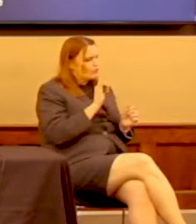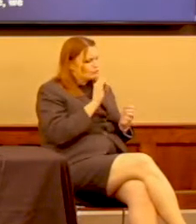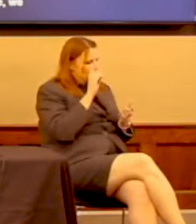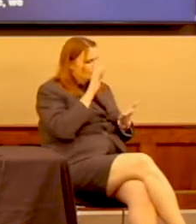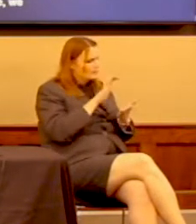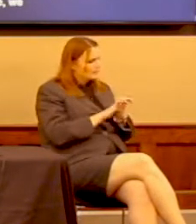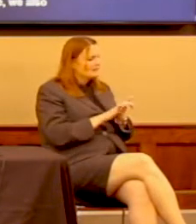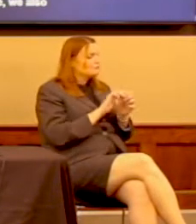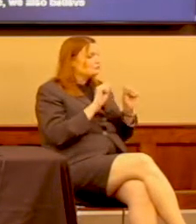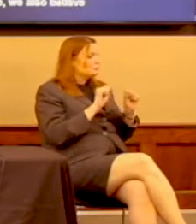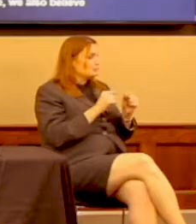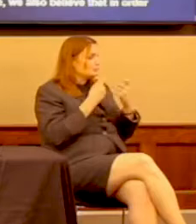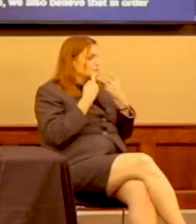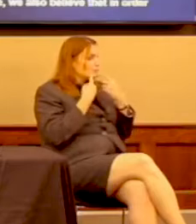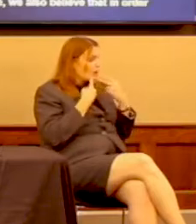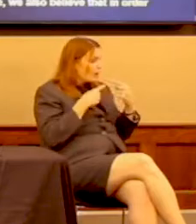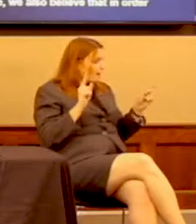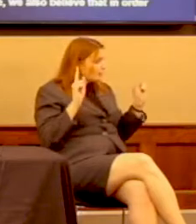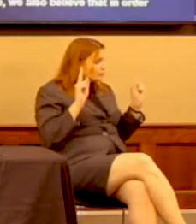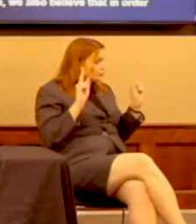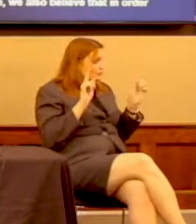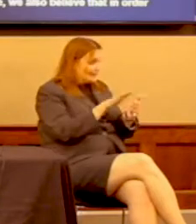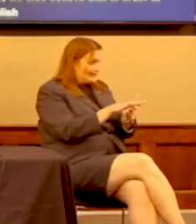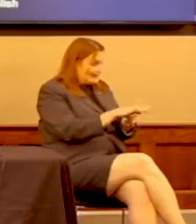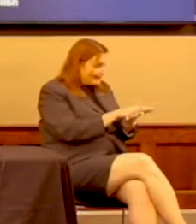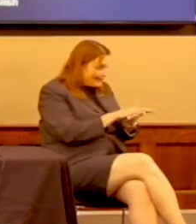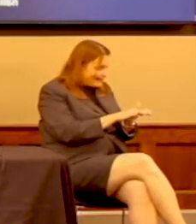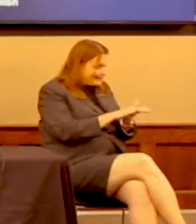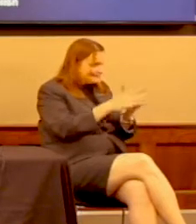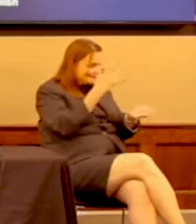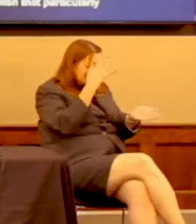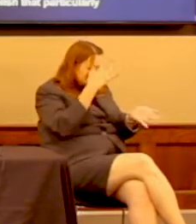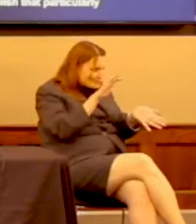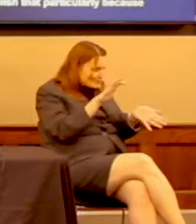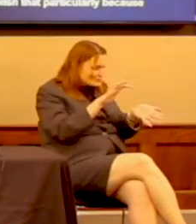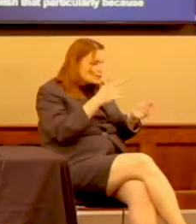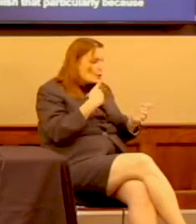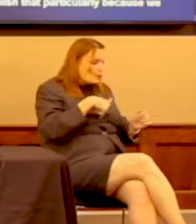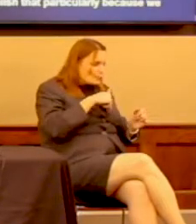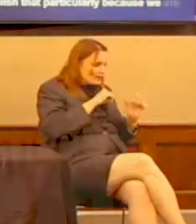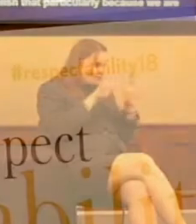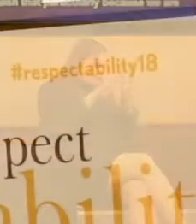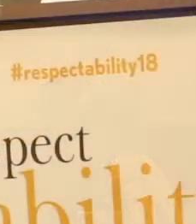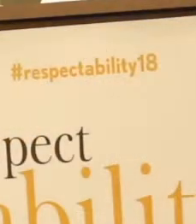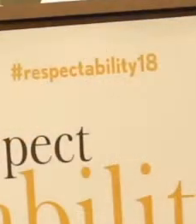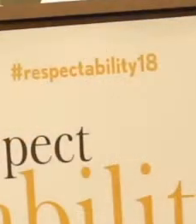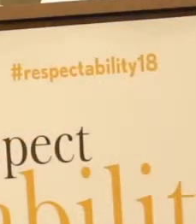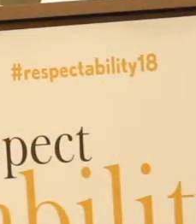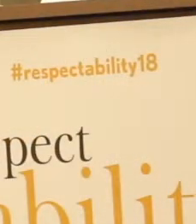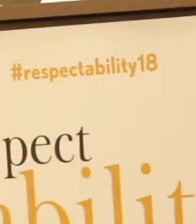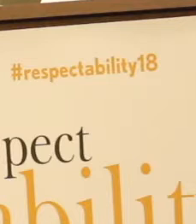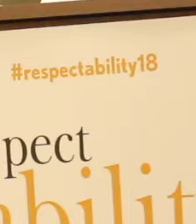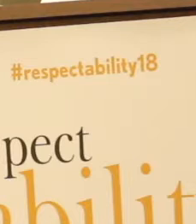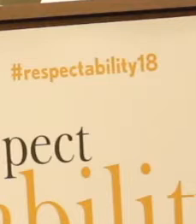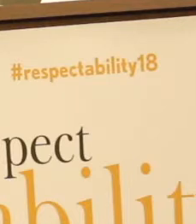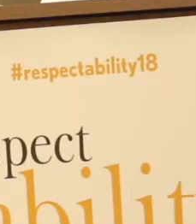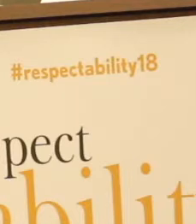accomplish that particularly because we are focused on young children we need